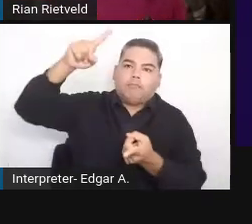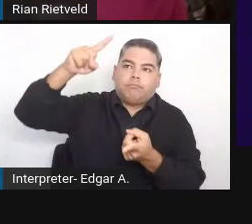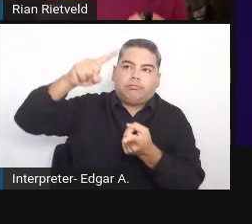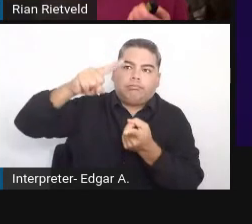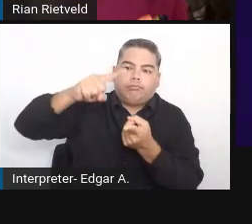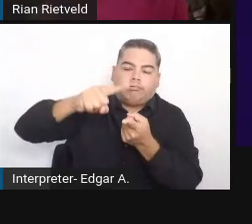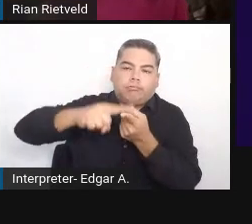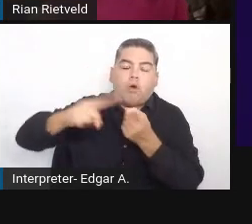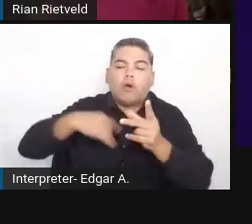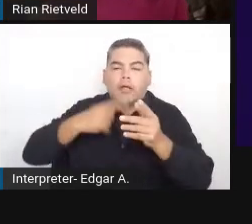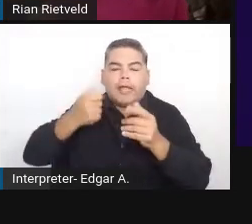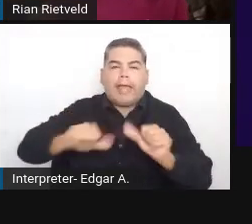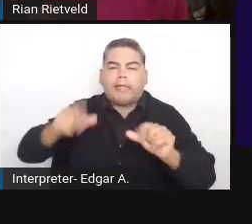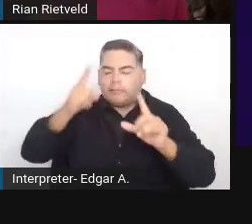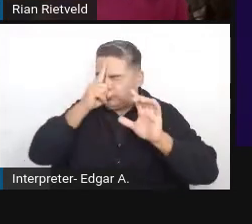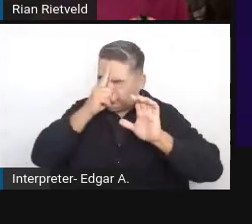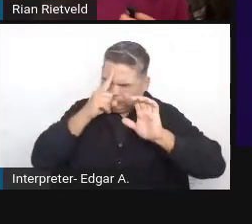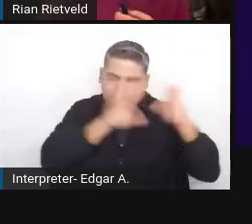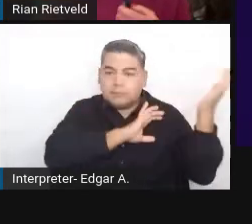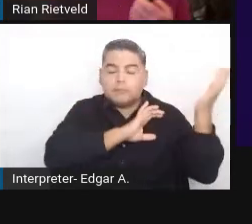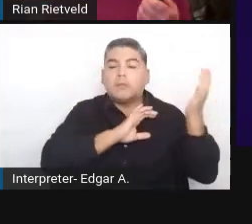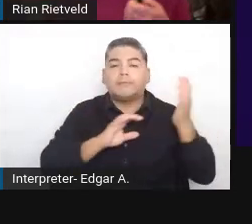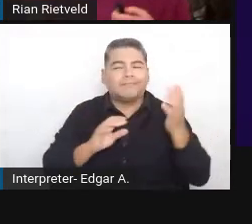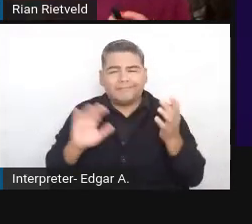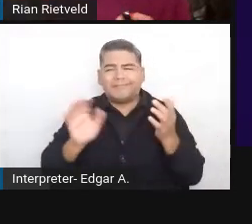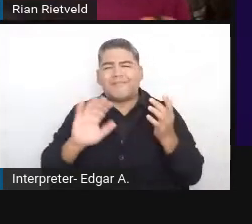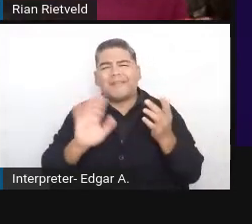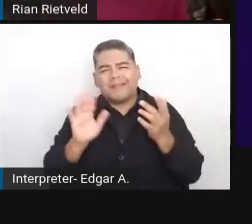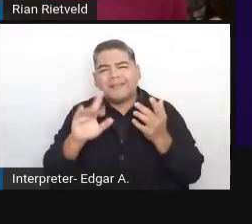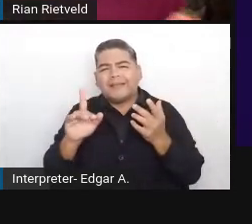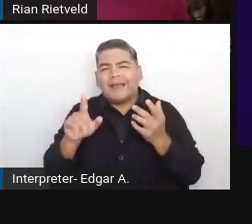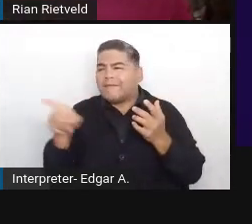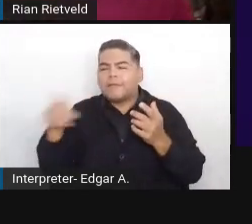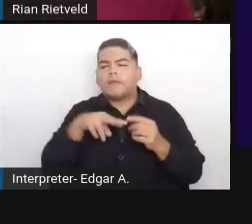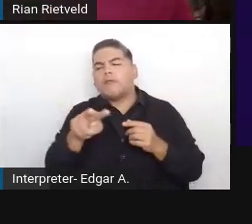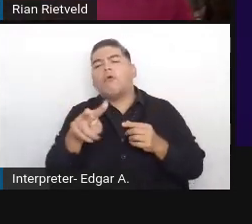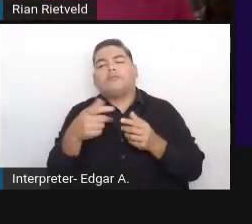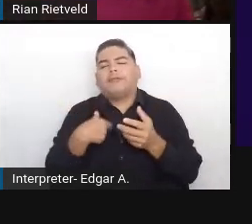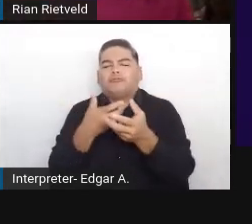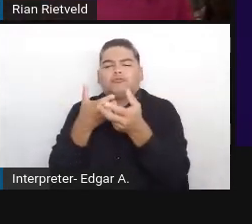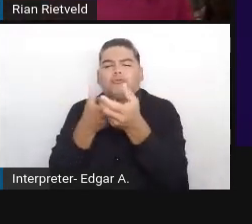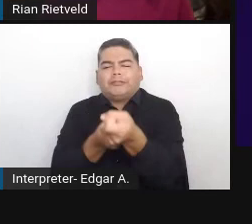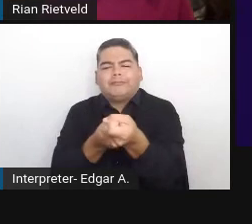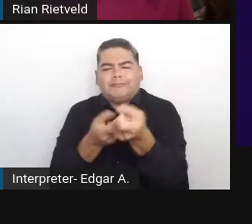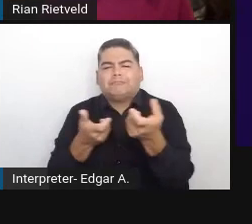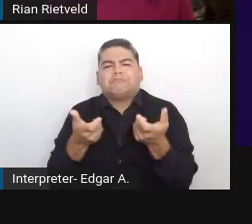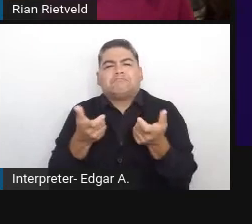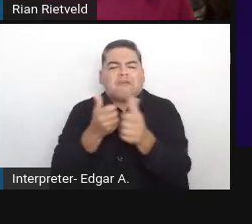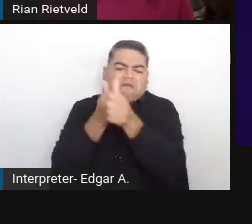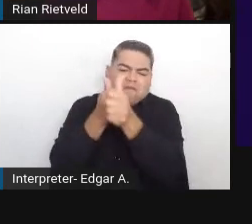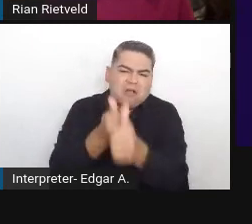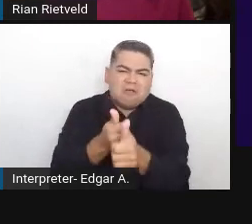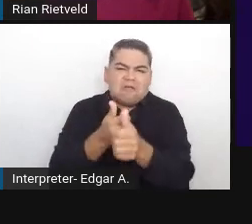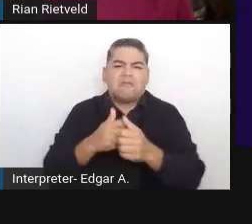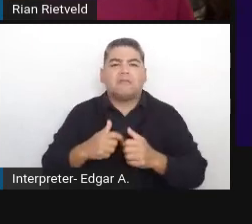Be trustworthy. Be predictable, make sure you explain